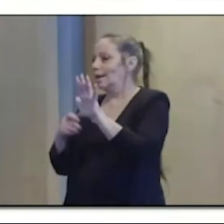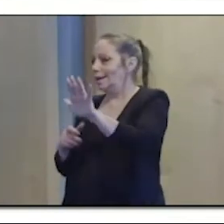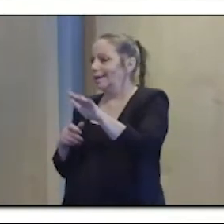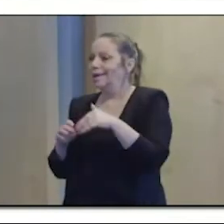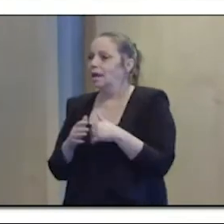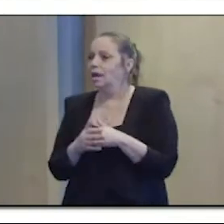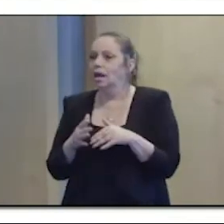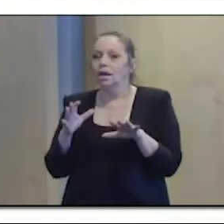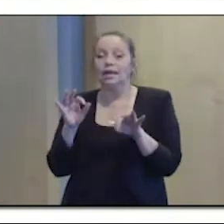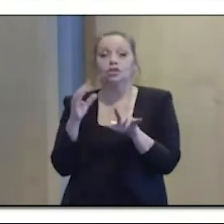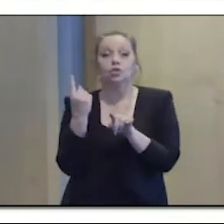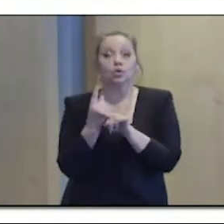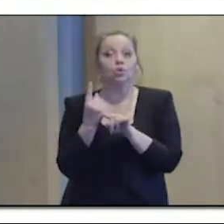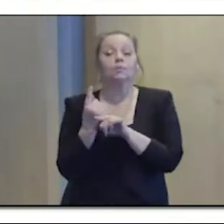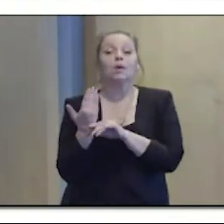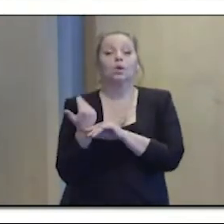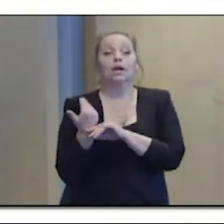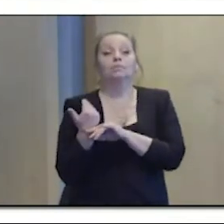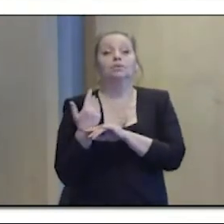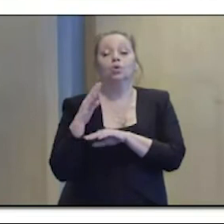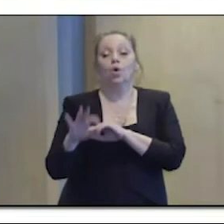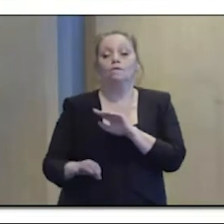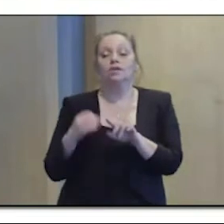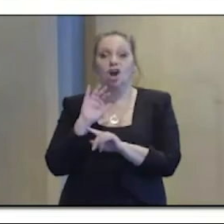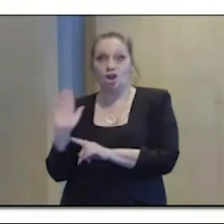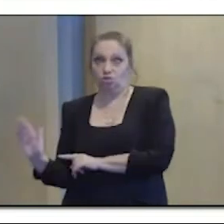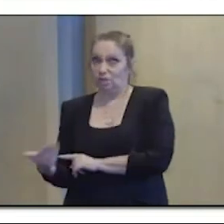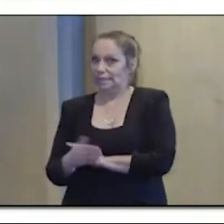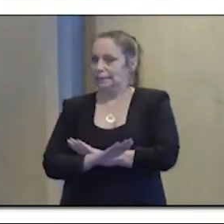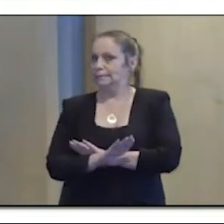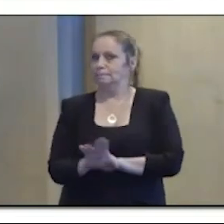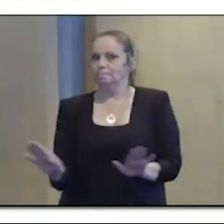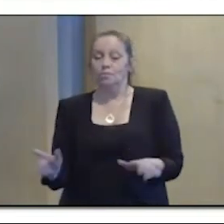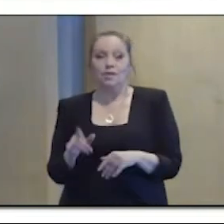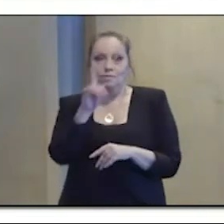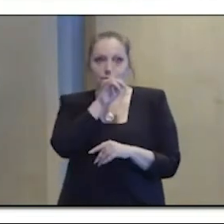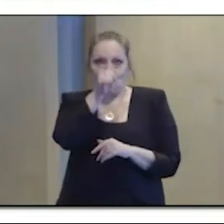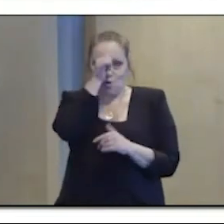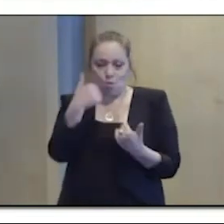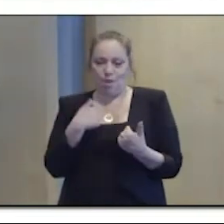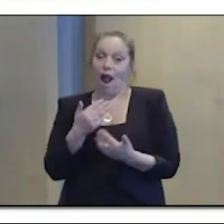what happened overnight in the cricket, and those of you that know me know that I like my cricket